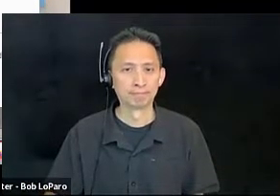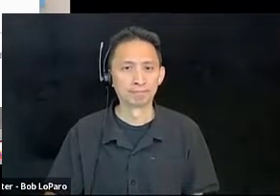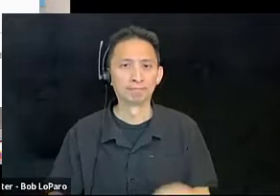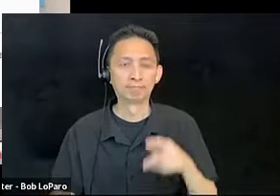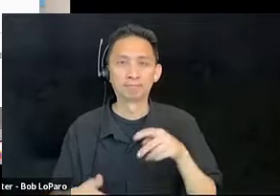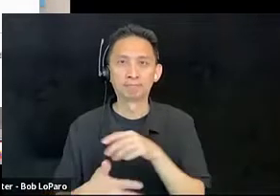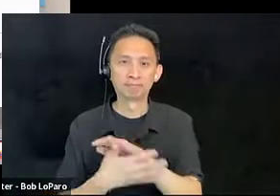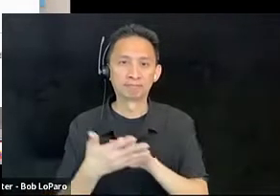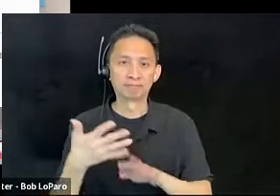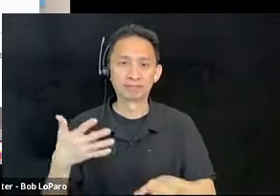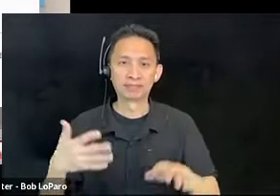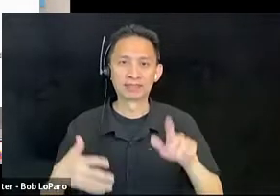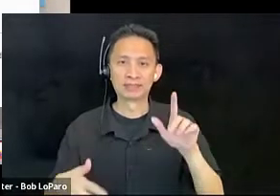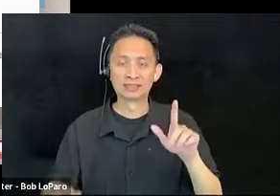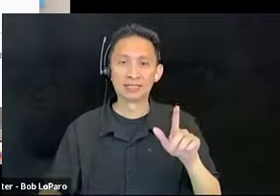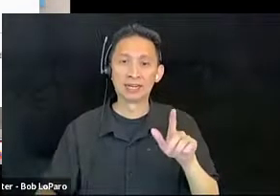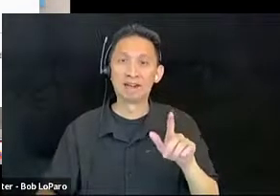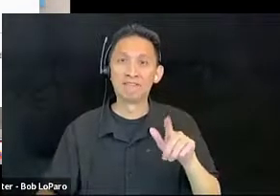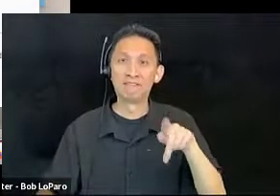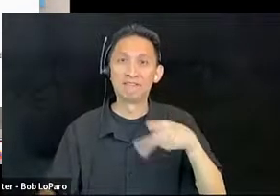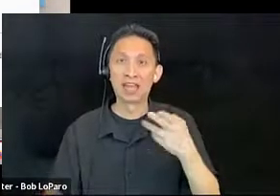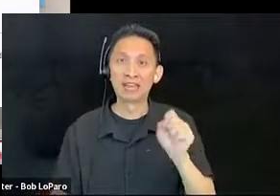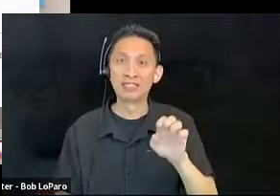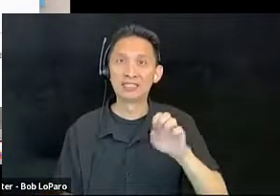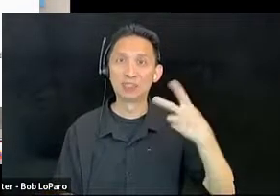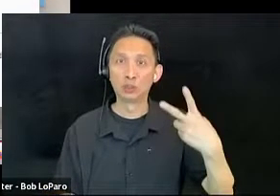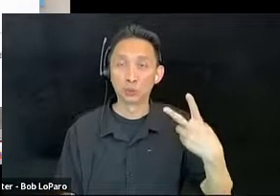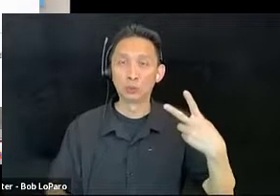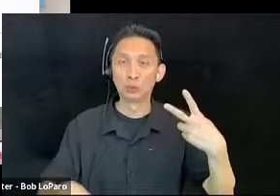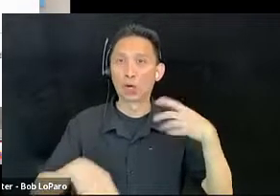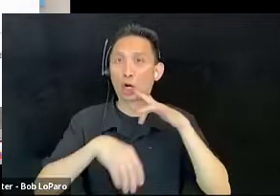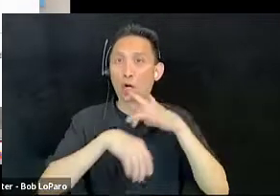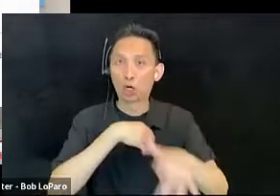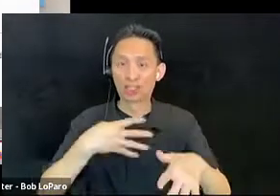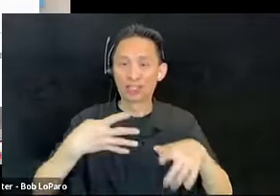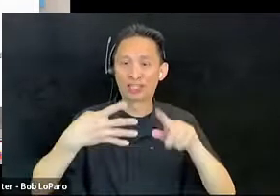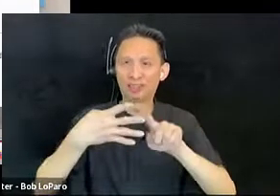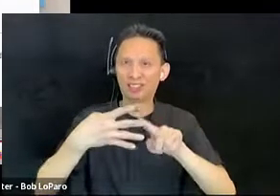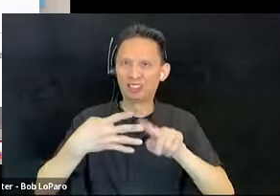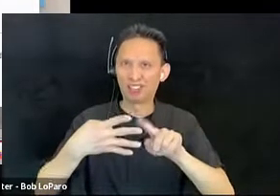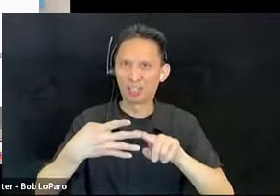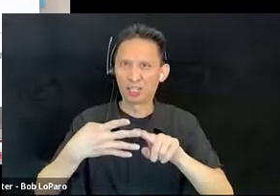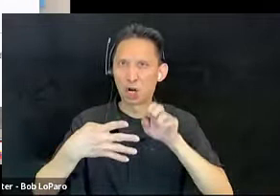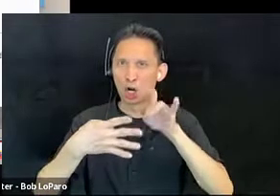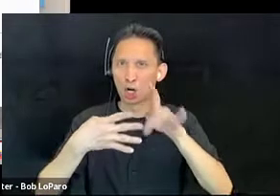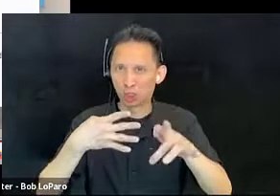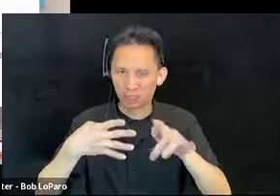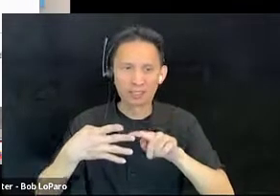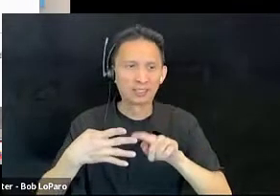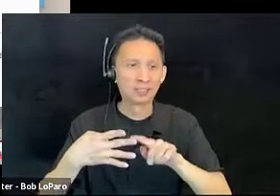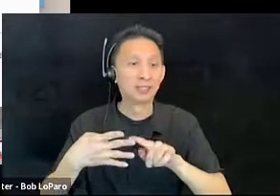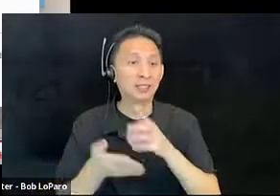the adaptations actually increase in amount as opposed to decrease.